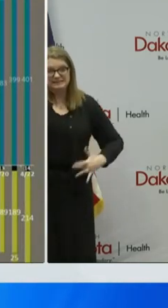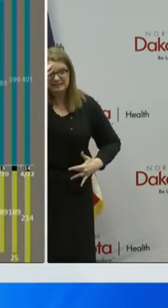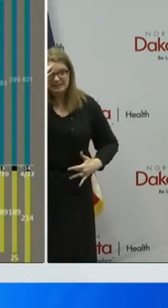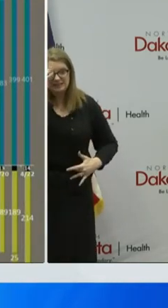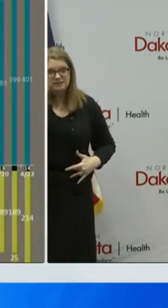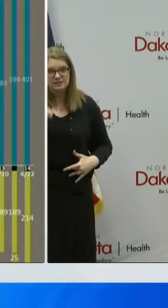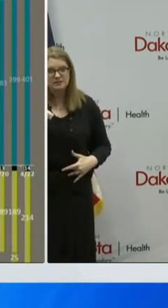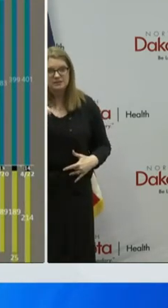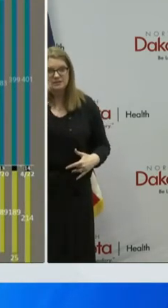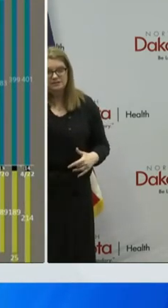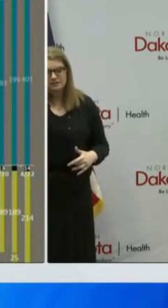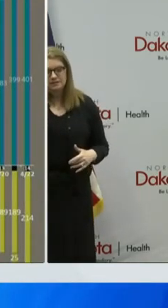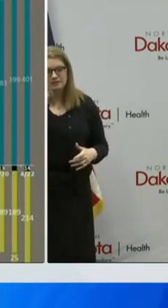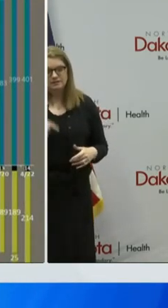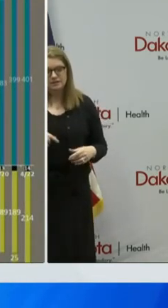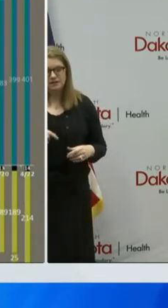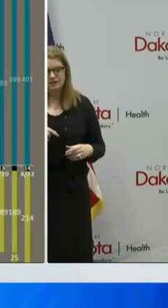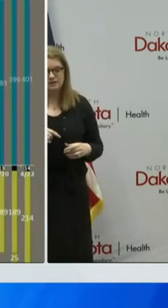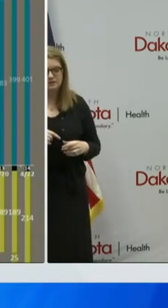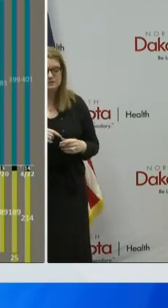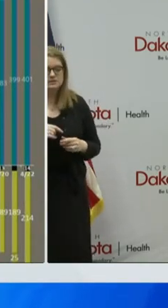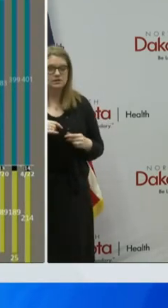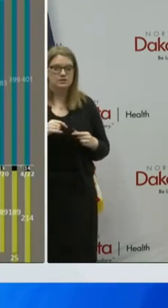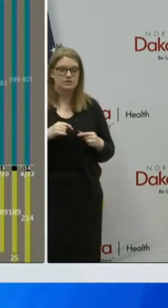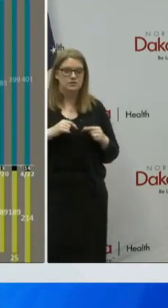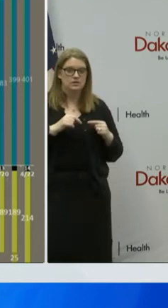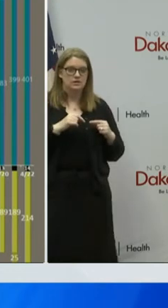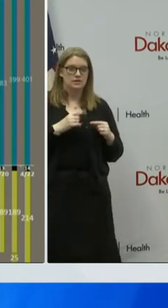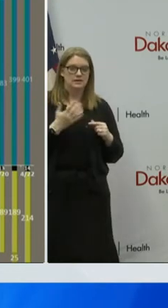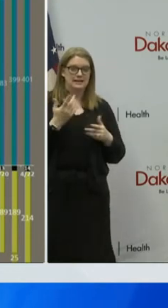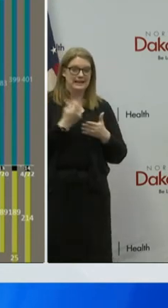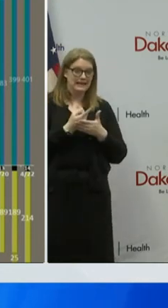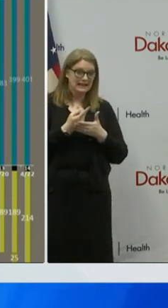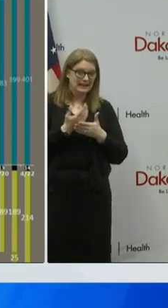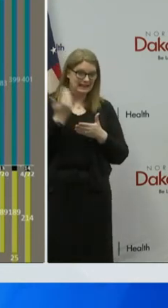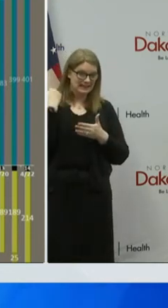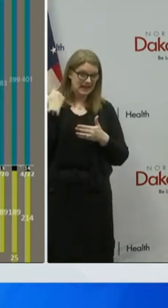THAT WE'RE AT 436 CASES, ONE THING TO NOTE ON THAT, THAT